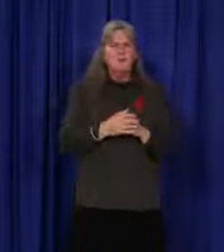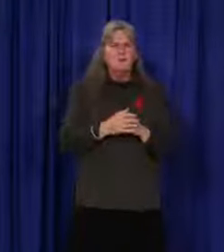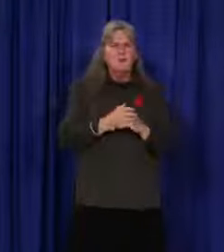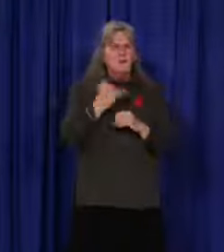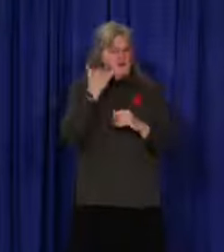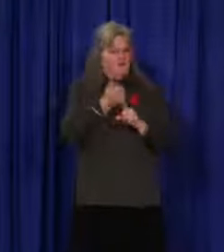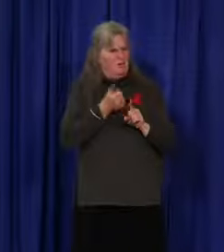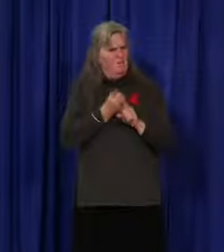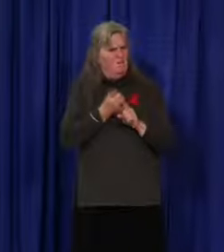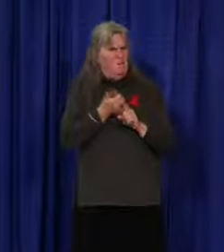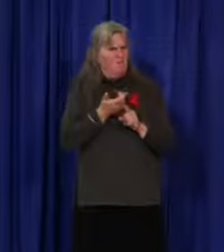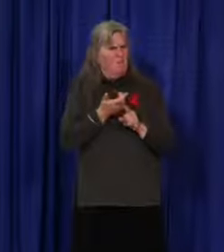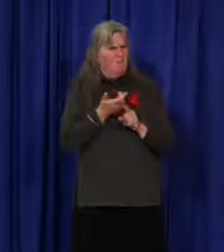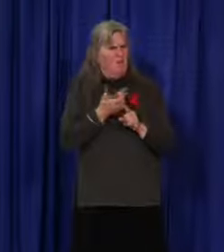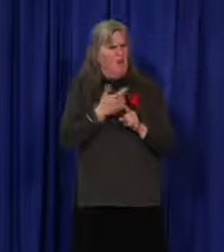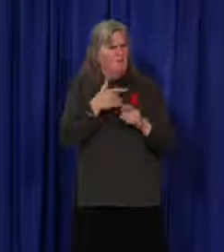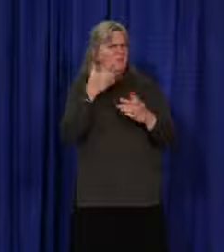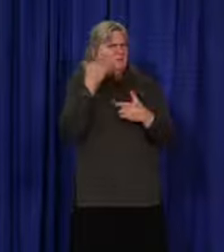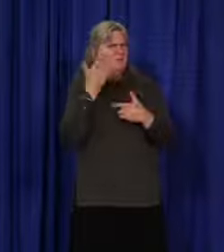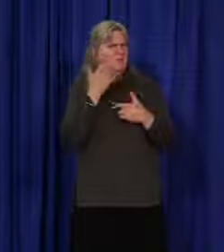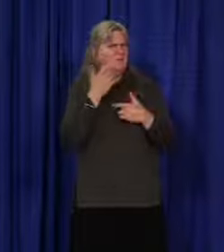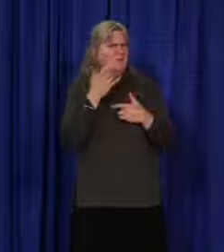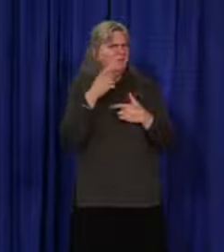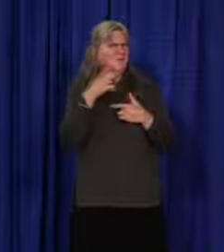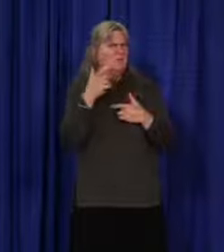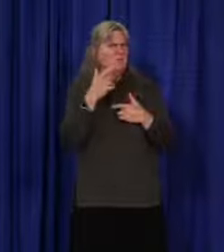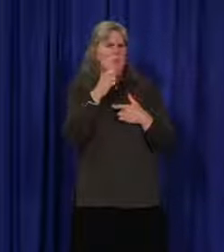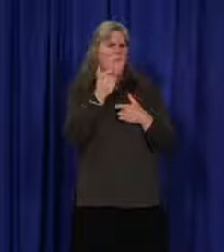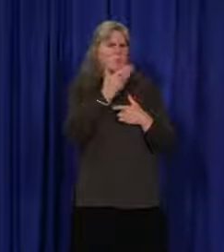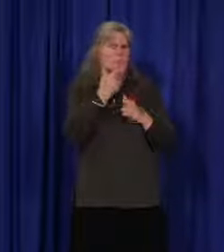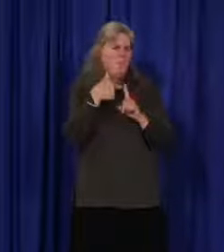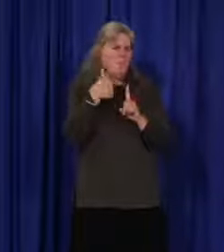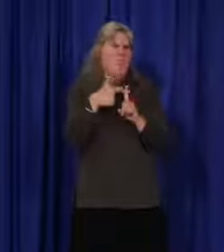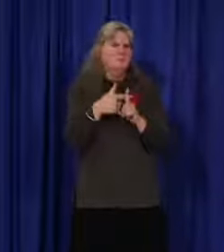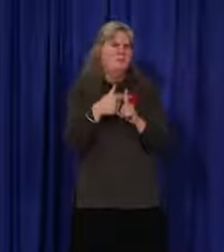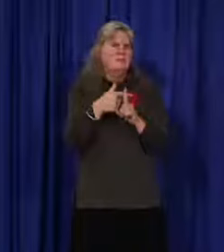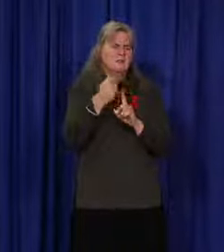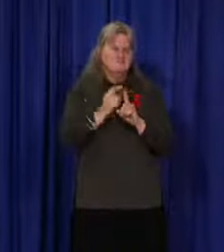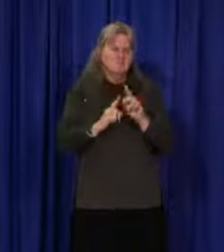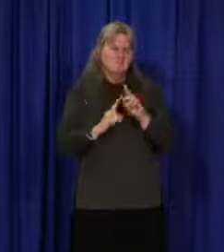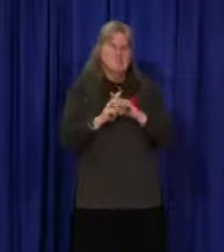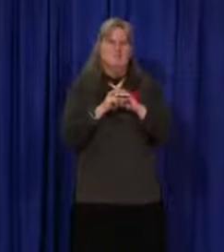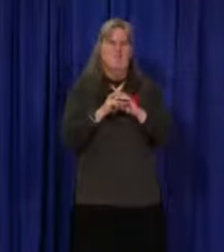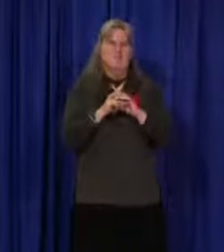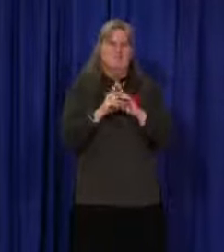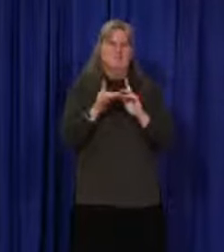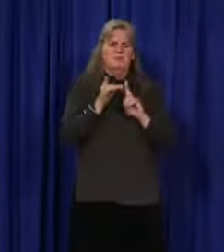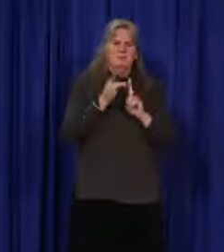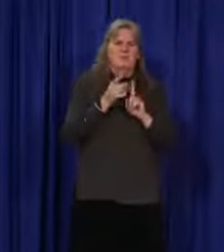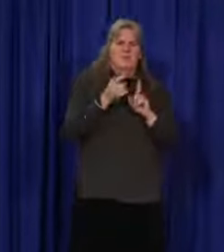as well and on the experience. If we do well with this,